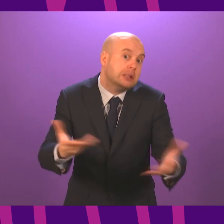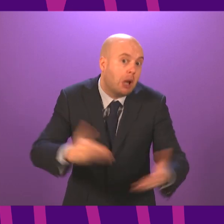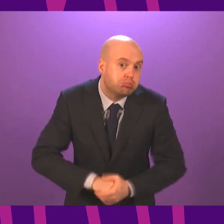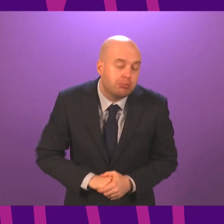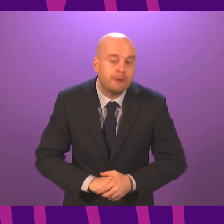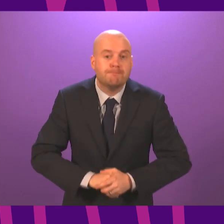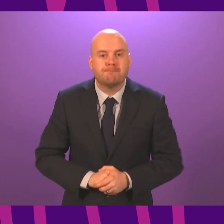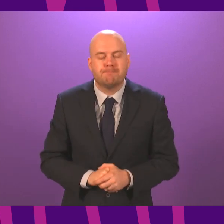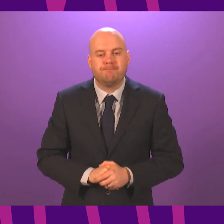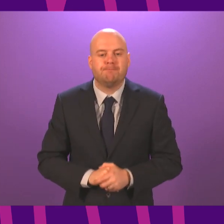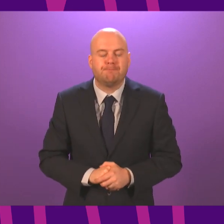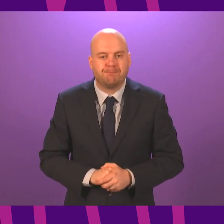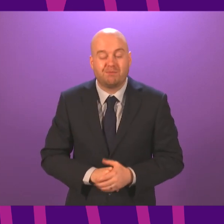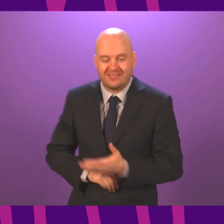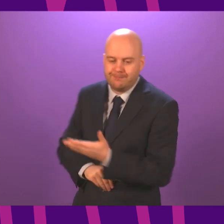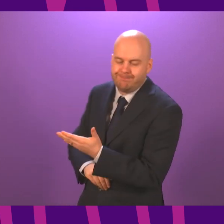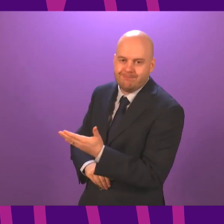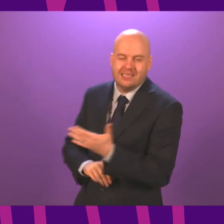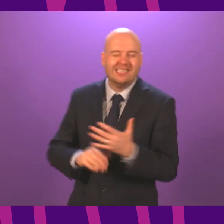Shirley-Anne Somerville: That, again, is an issue that is being